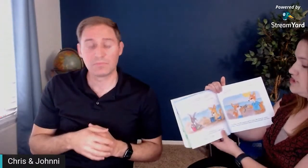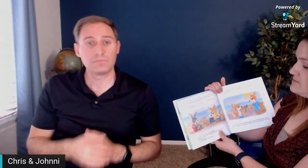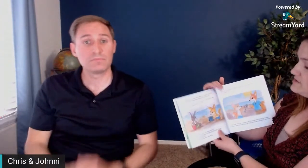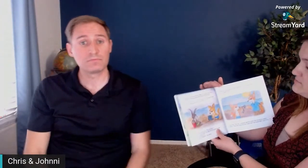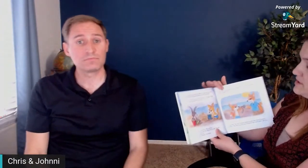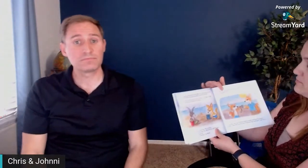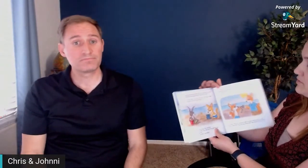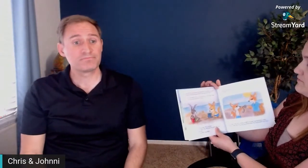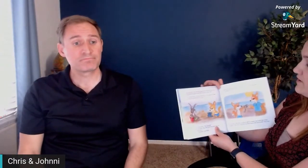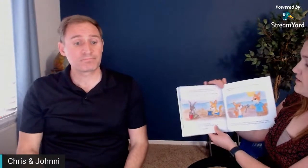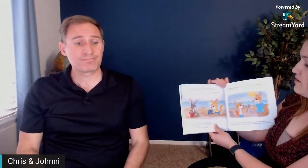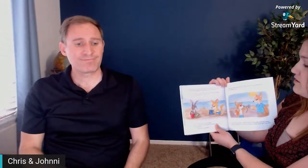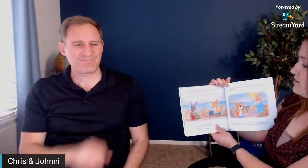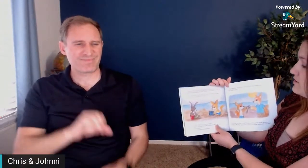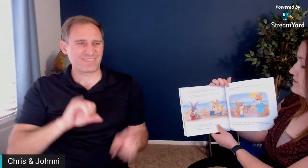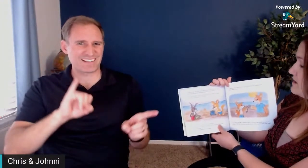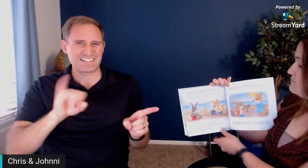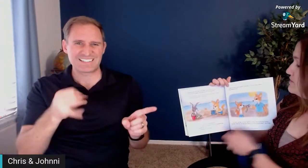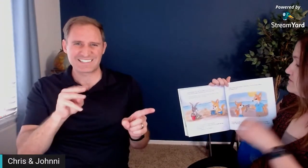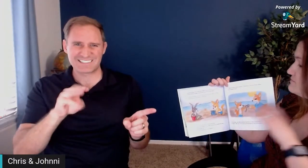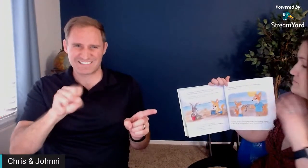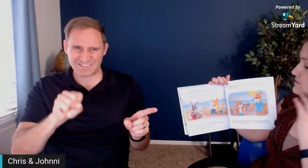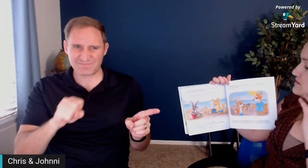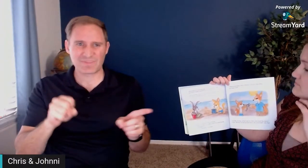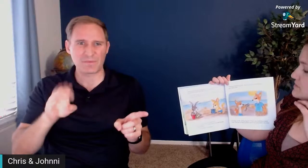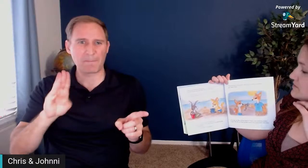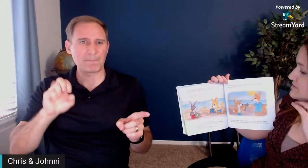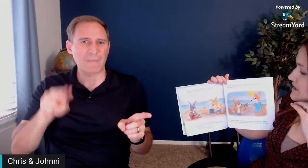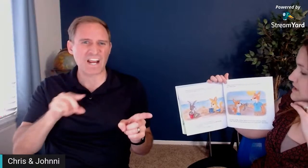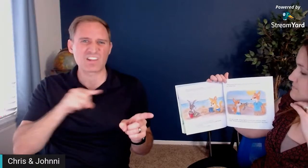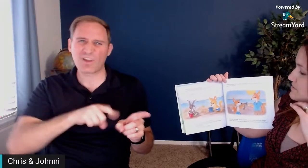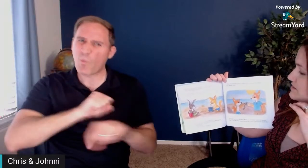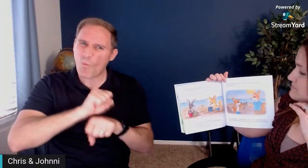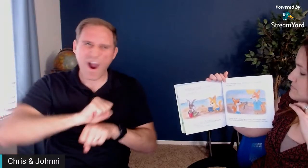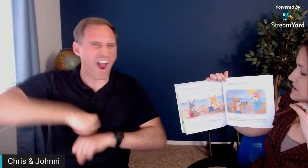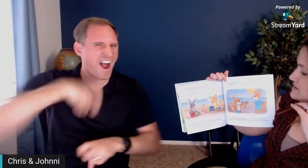james and ben work very hard they build and build and build and they build the biggest